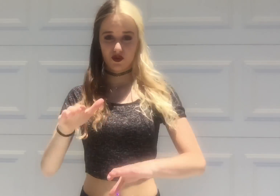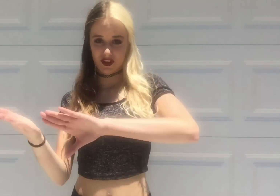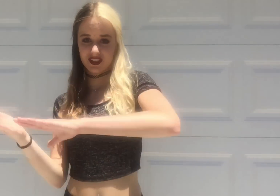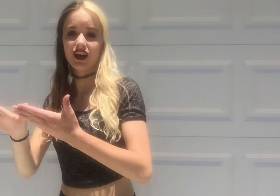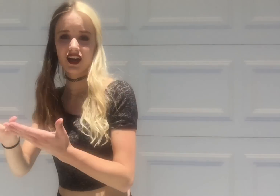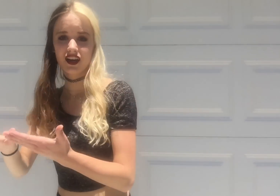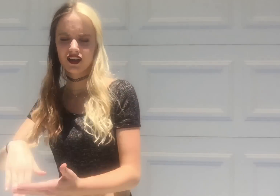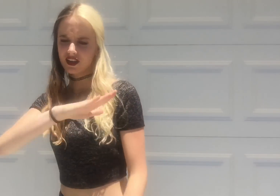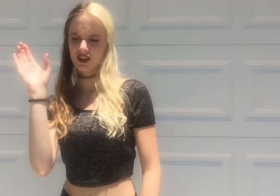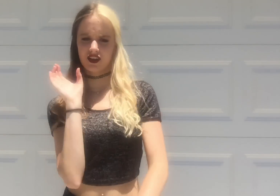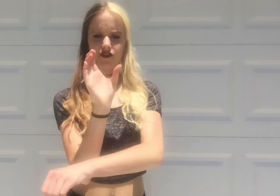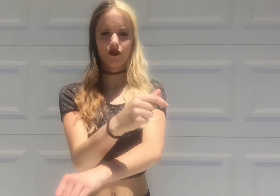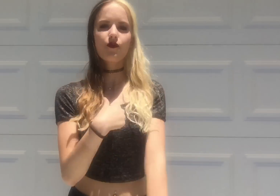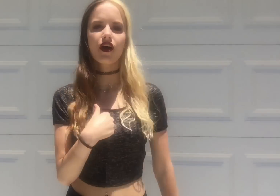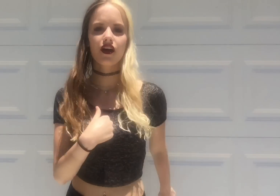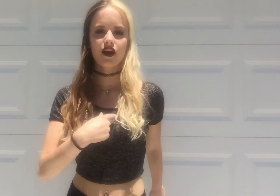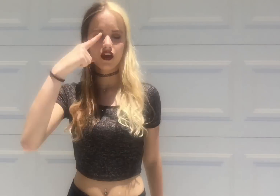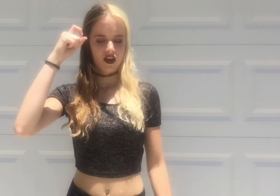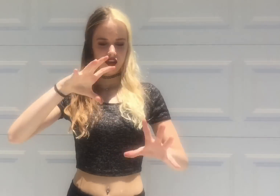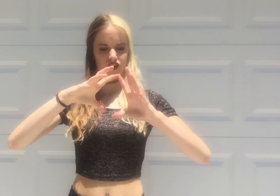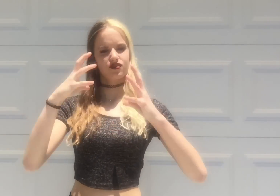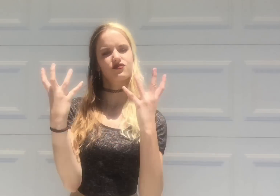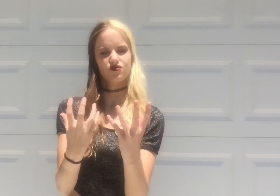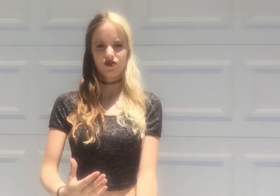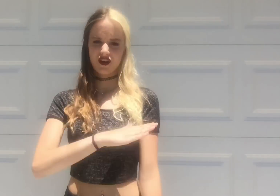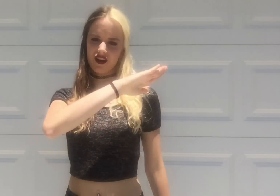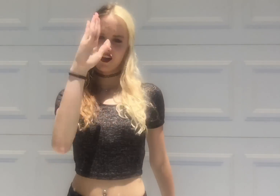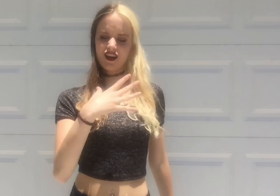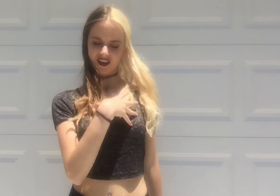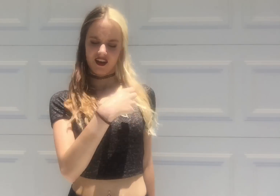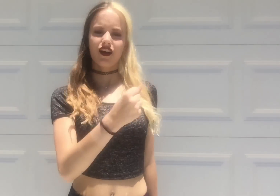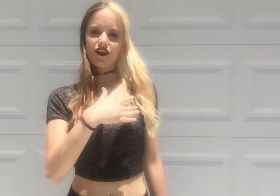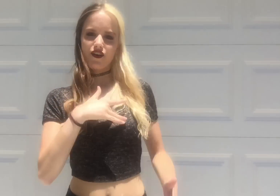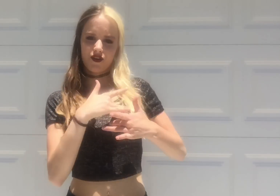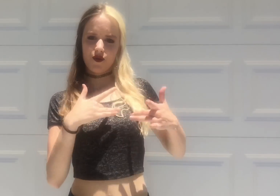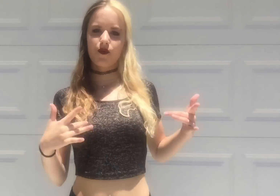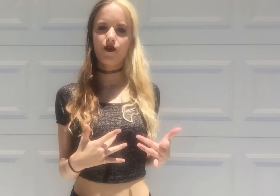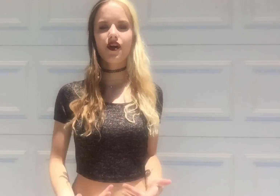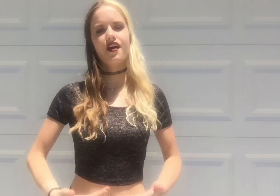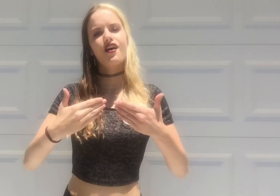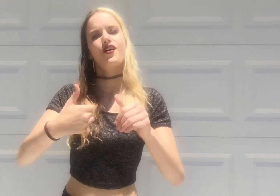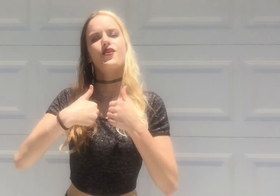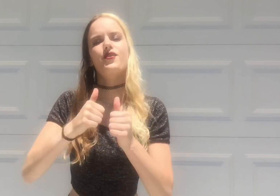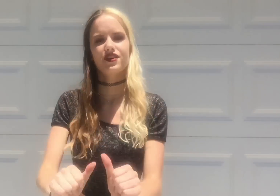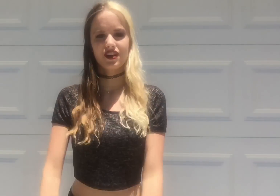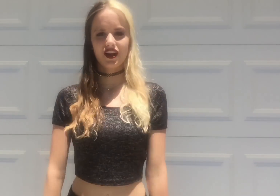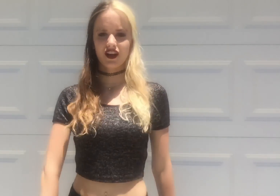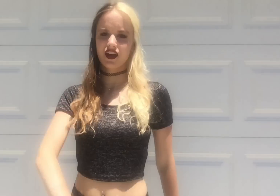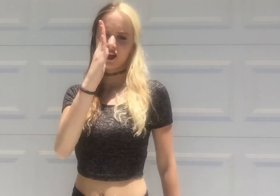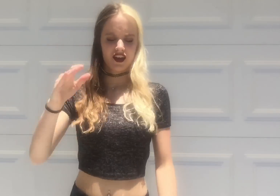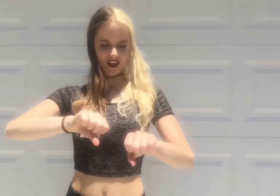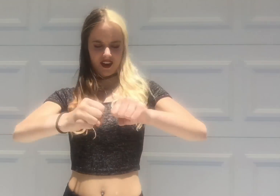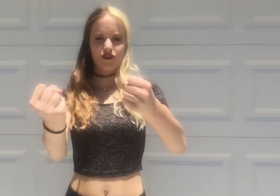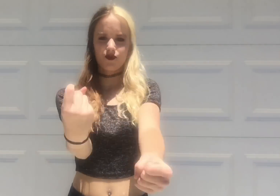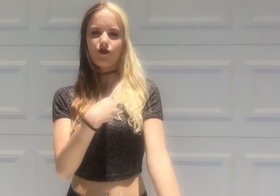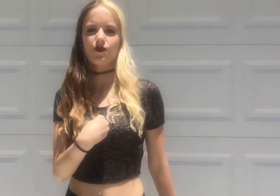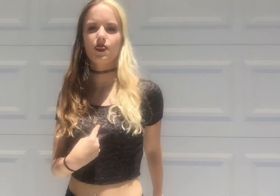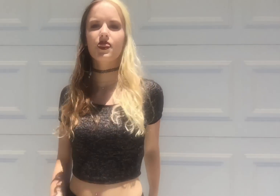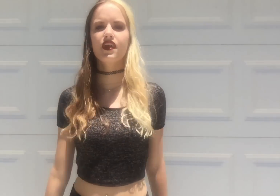Do or die, you'll never make me Because the world will never take my heart Go and try, you'll never break me